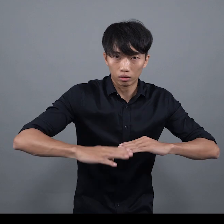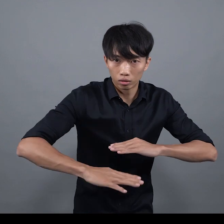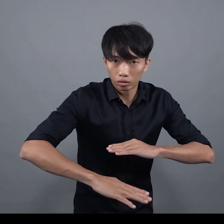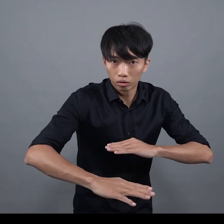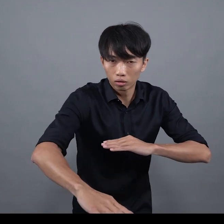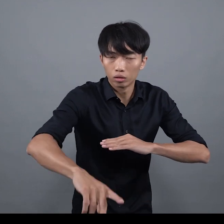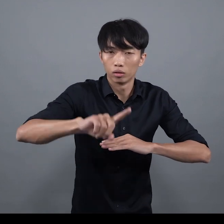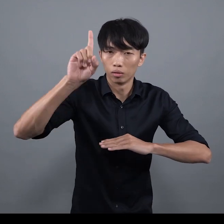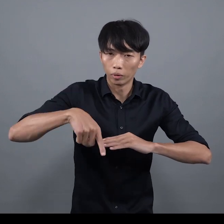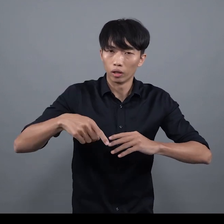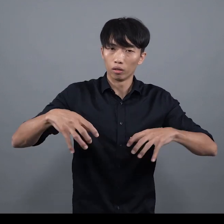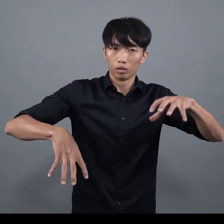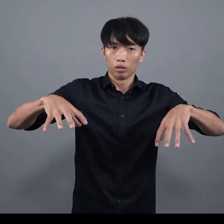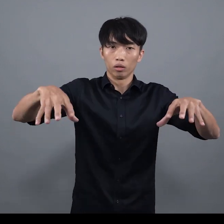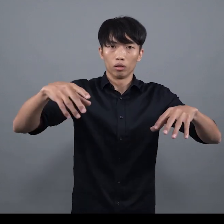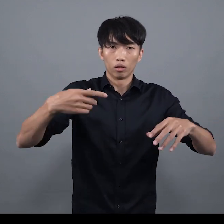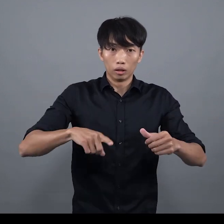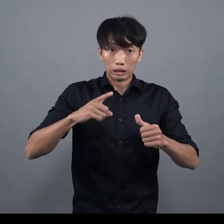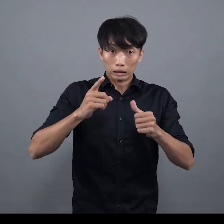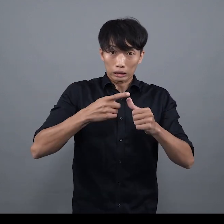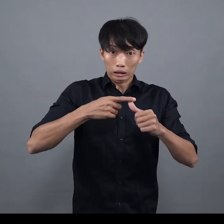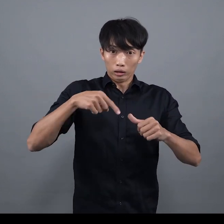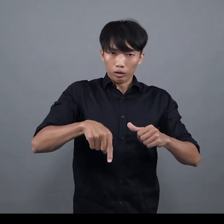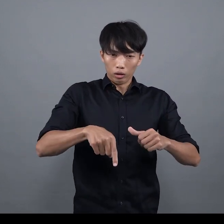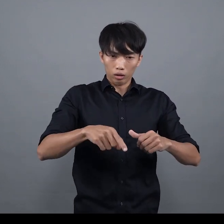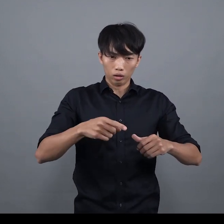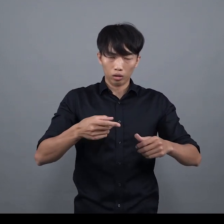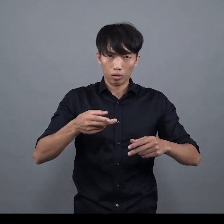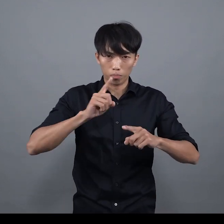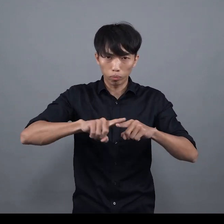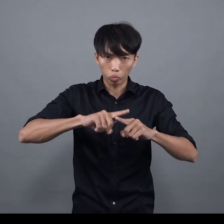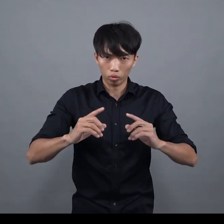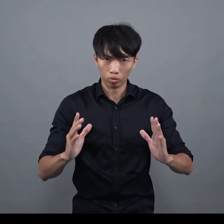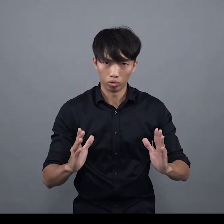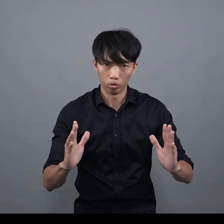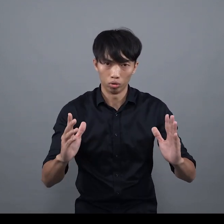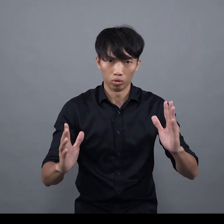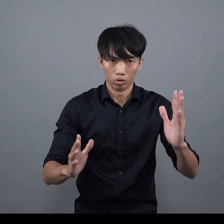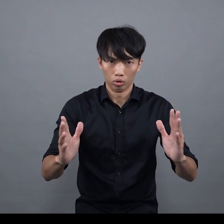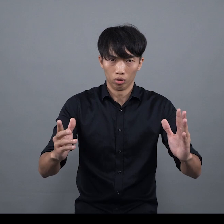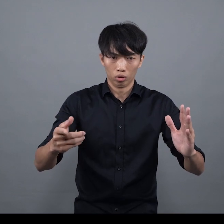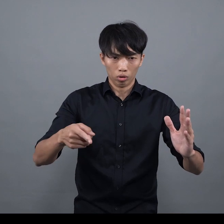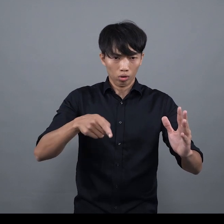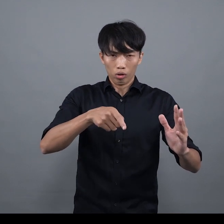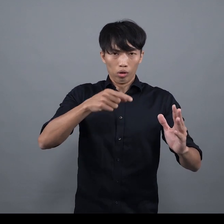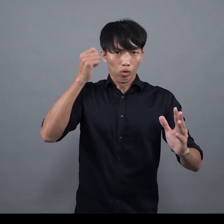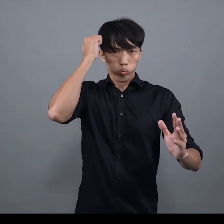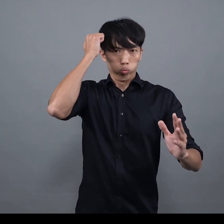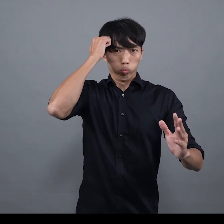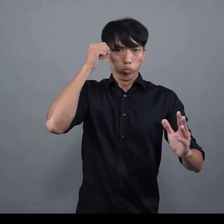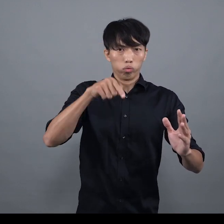But this time, we built the foundation first attached the panels, and then the stone came The process was completely backwards